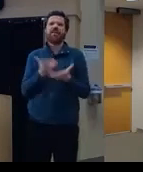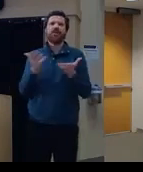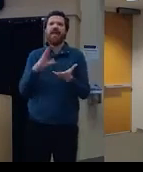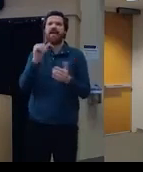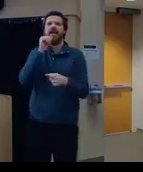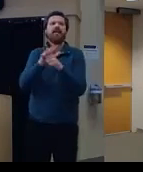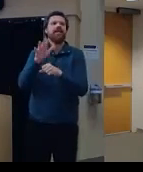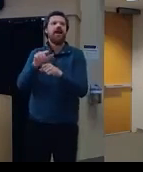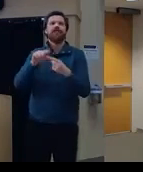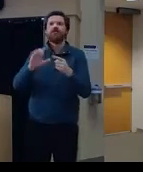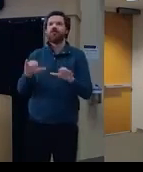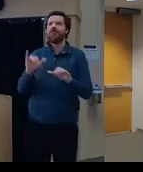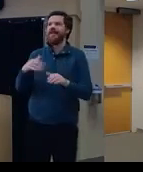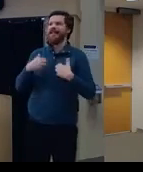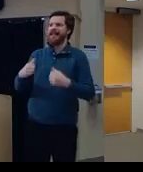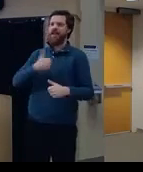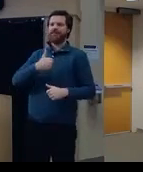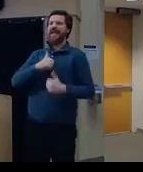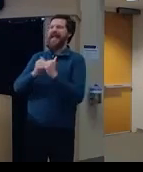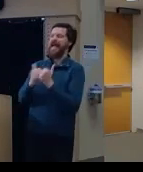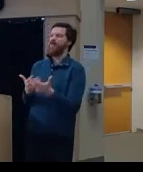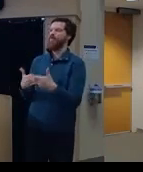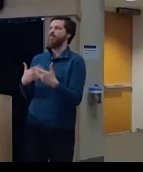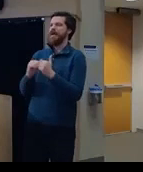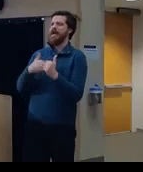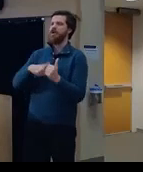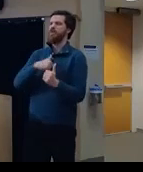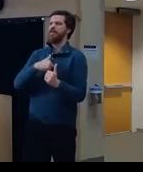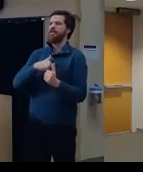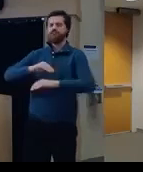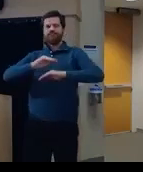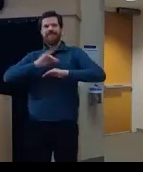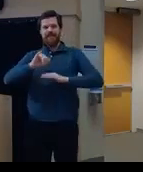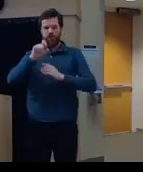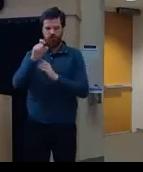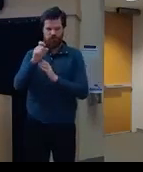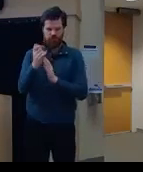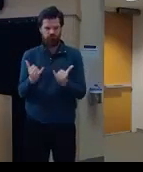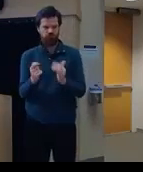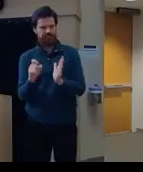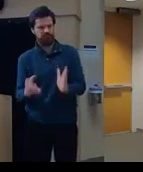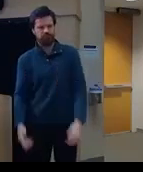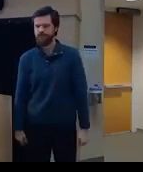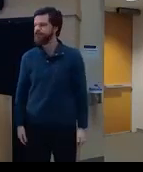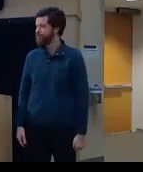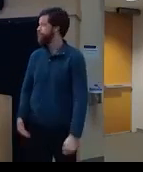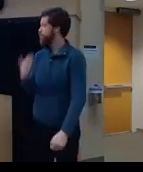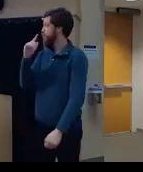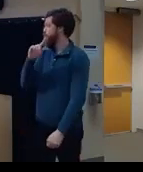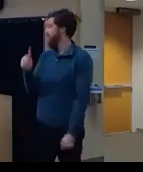to do that healing of ourselves so how how do we meet the current moment a good question um m